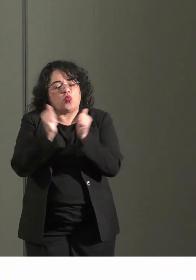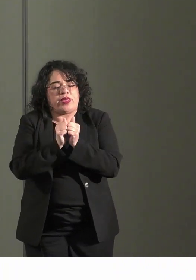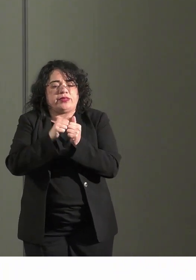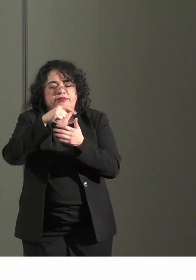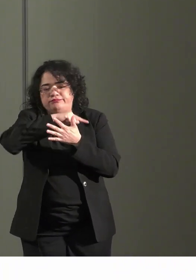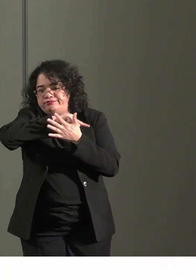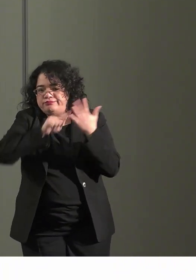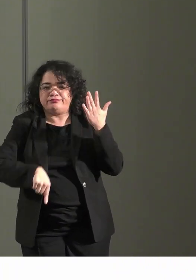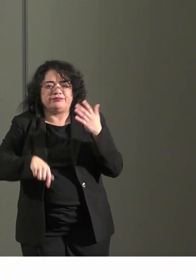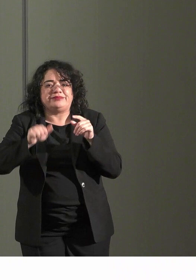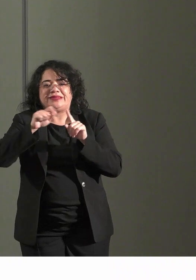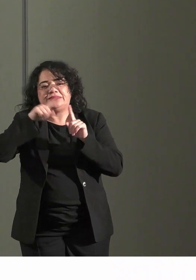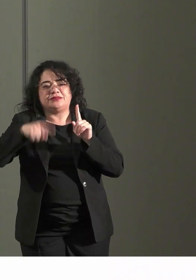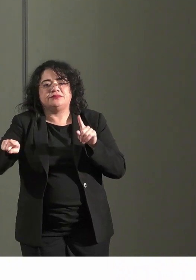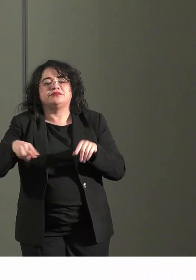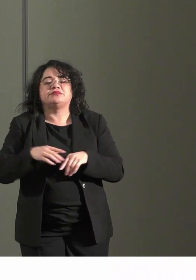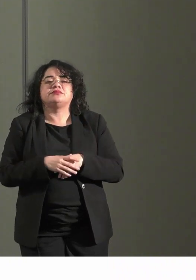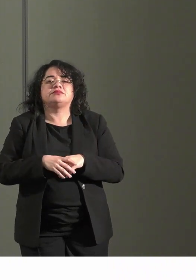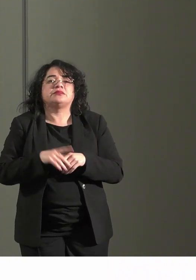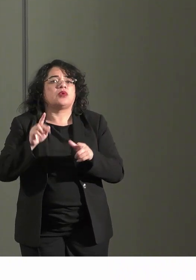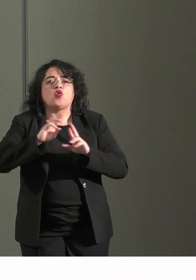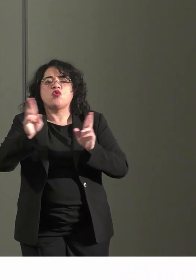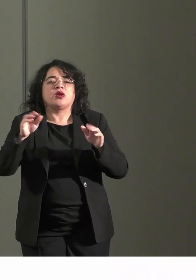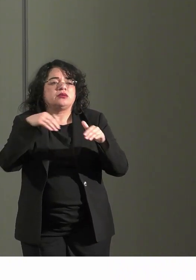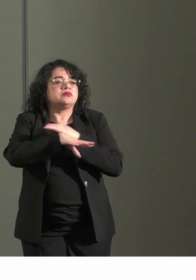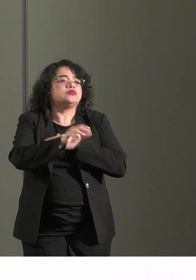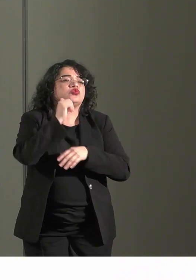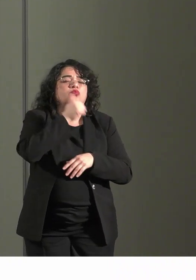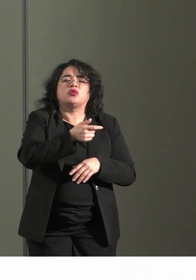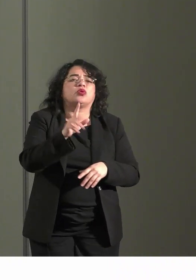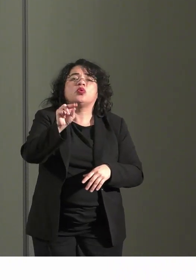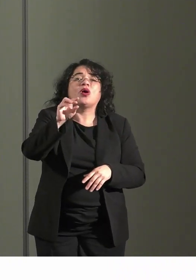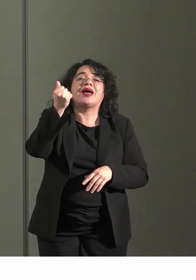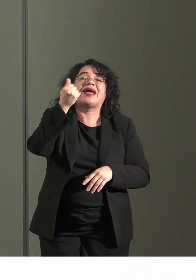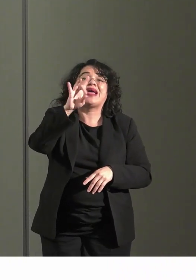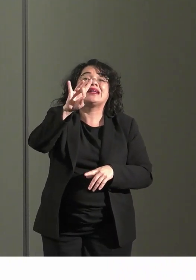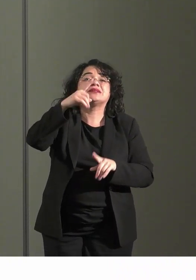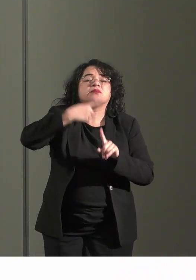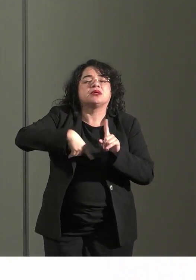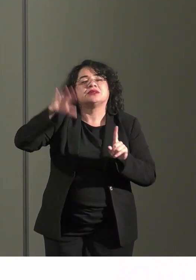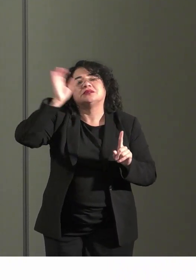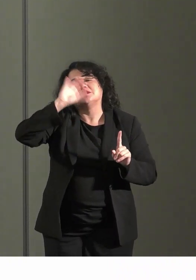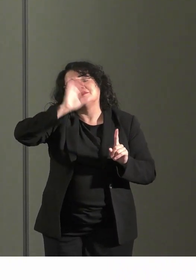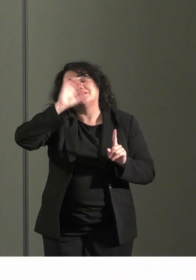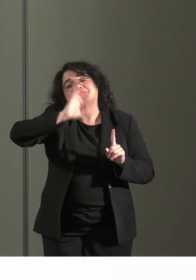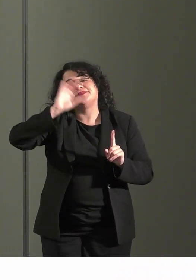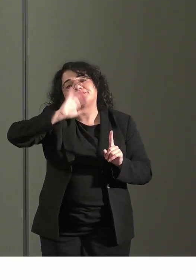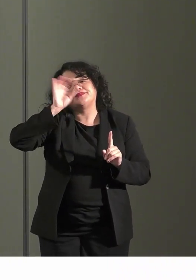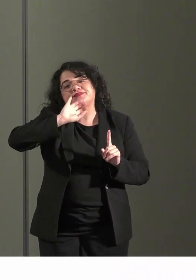built in and tomorrow move in. It takes 18 months to find a house to meet the conditions we want